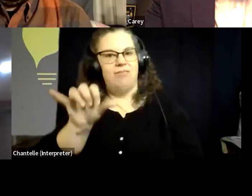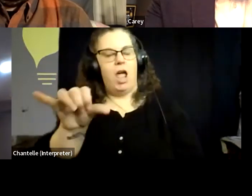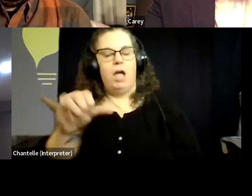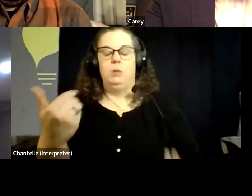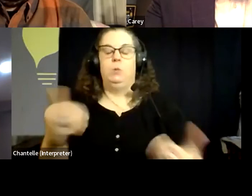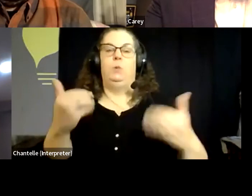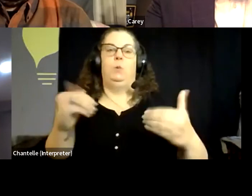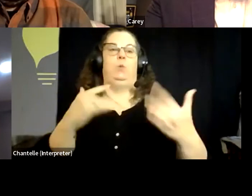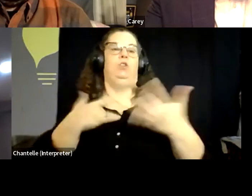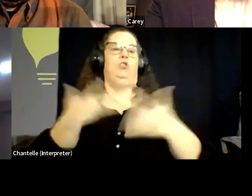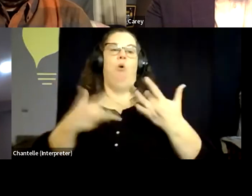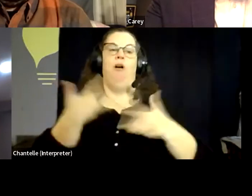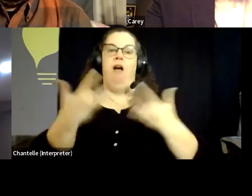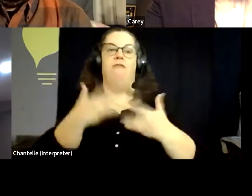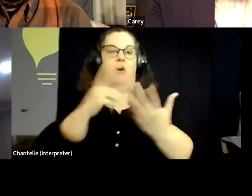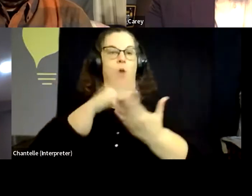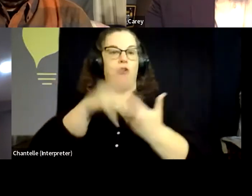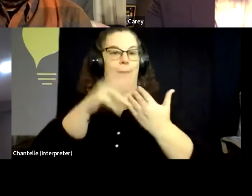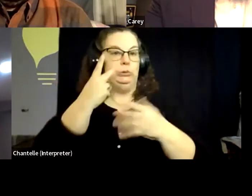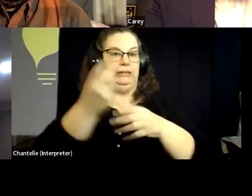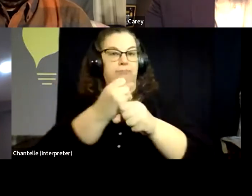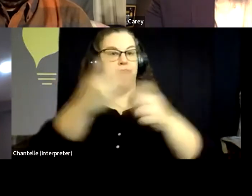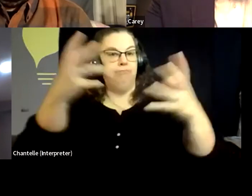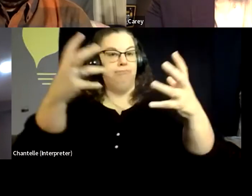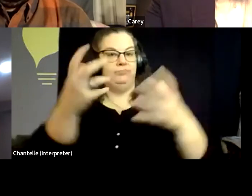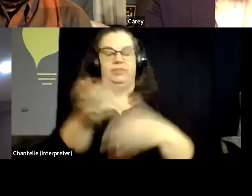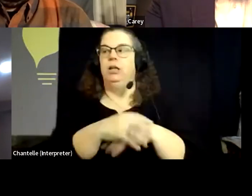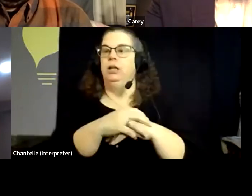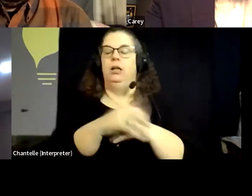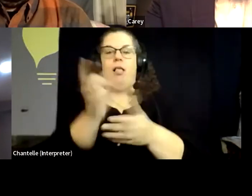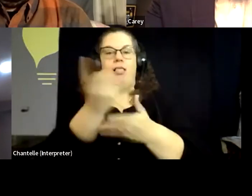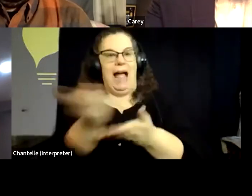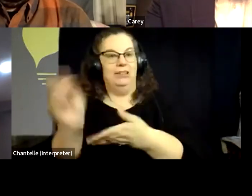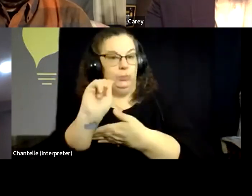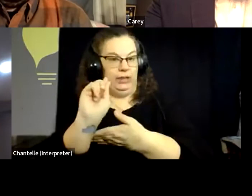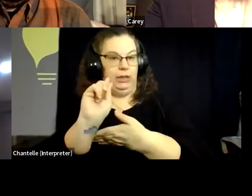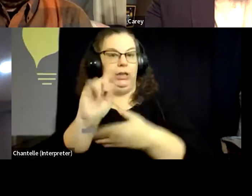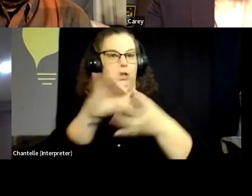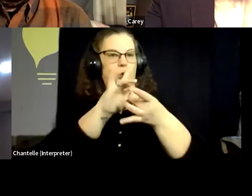a joyful program to see. Last week, again , in correlation with black history month